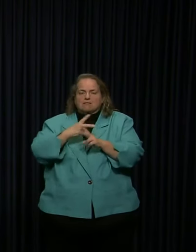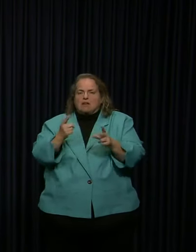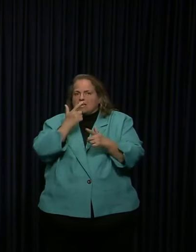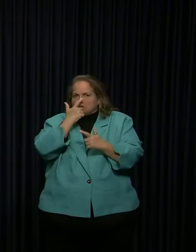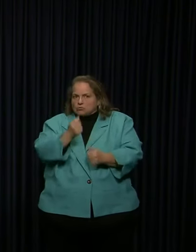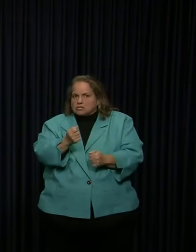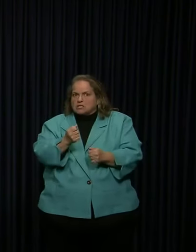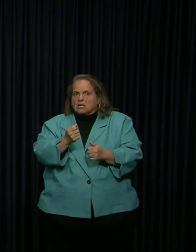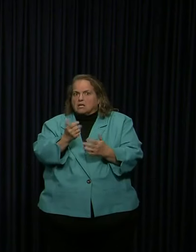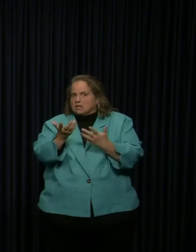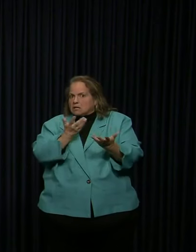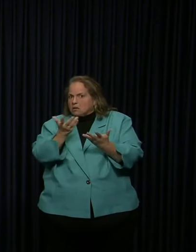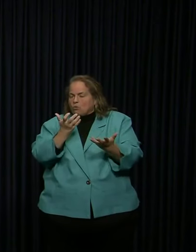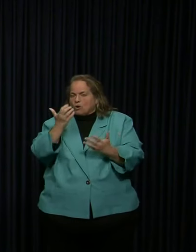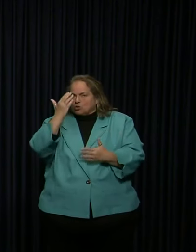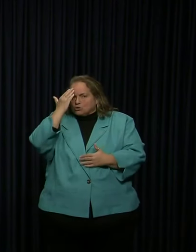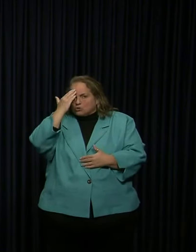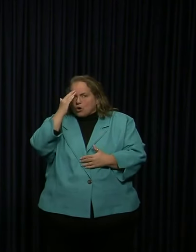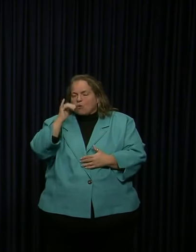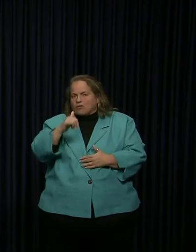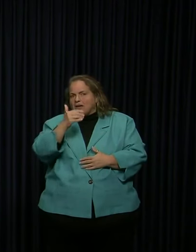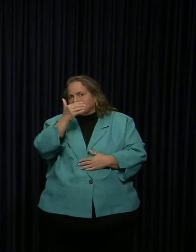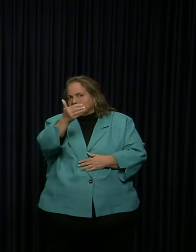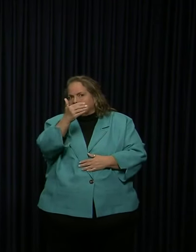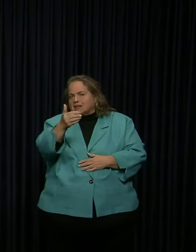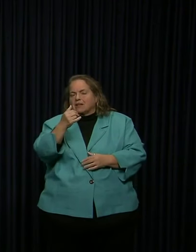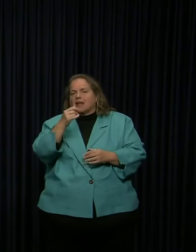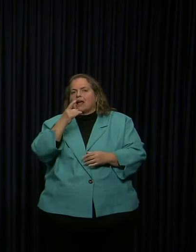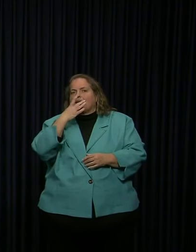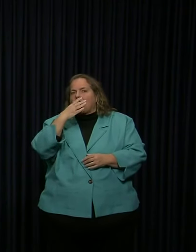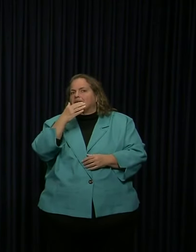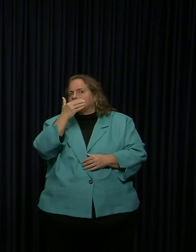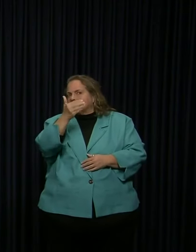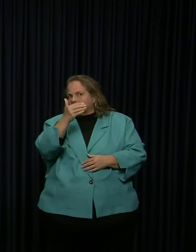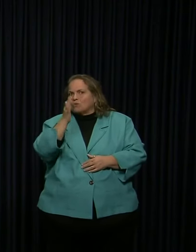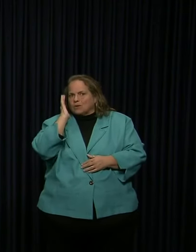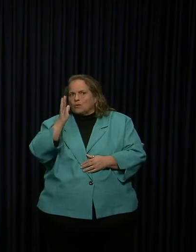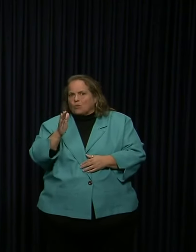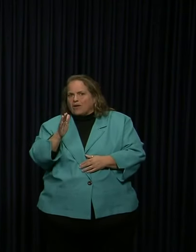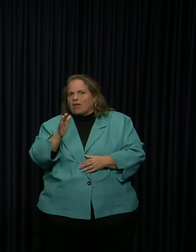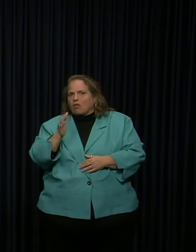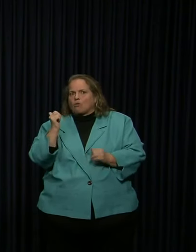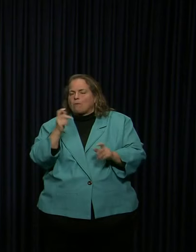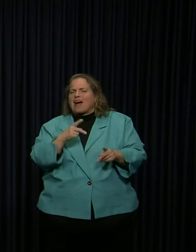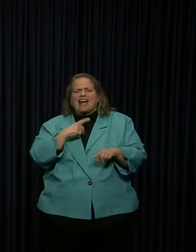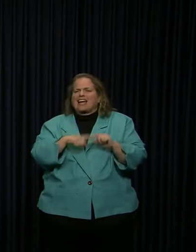WE'RE GOING TO PAY GRAVITY AND UPS. ONE OF THE NEXT STEPS ROLLING OUT THE DRIVE-THROUGH TESTING